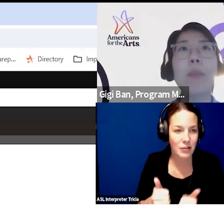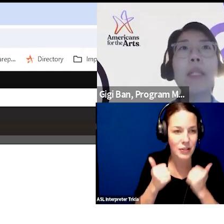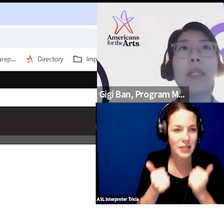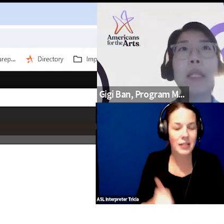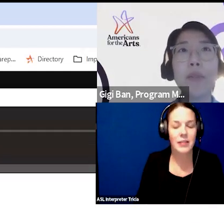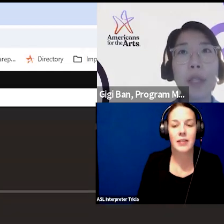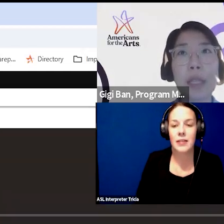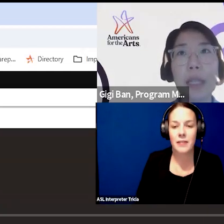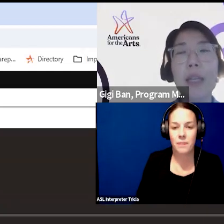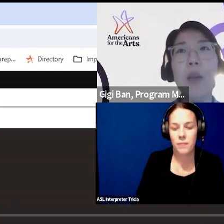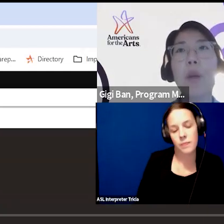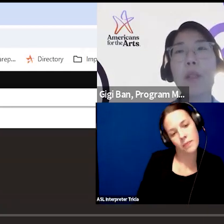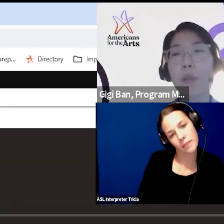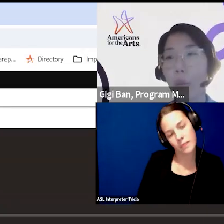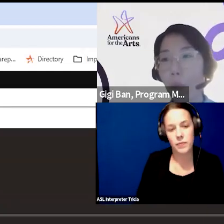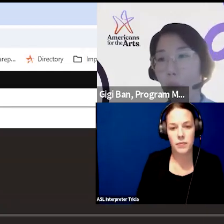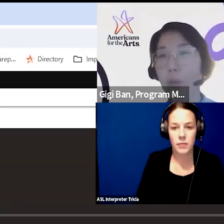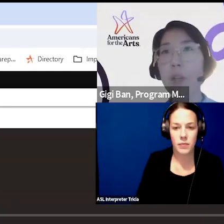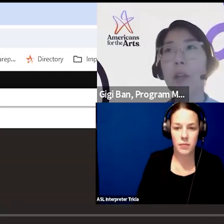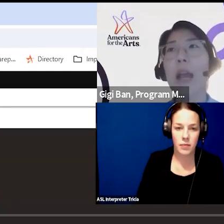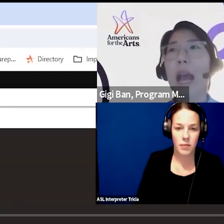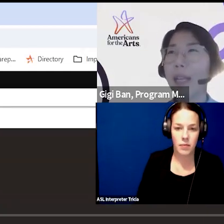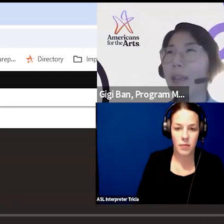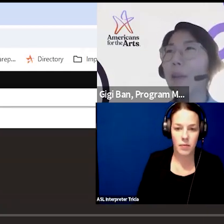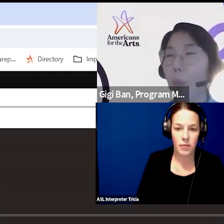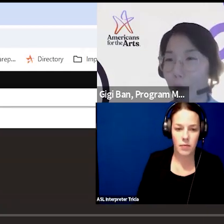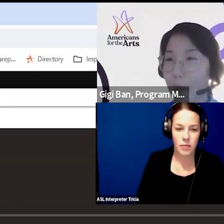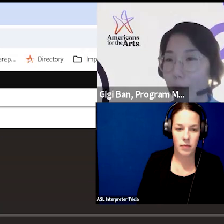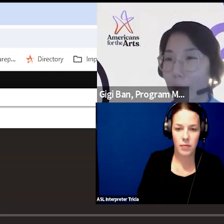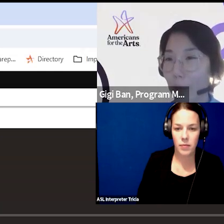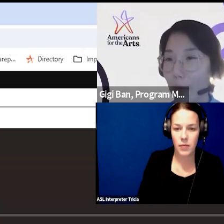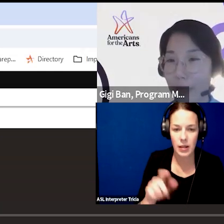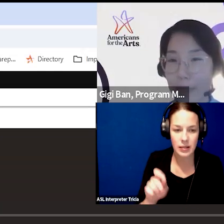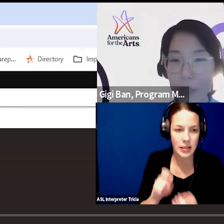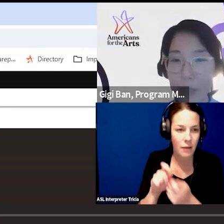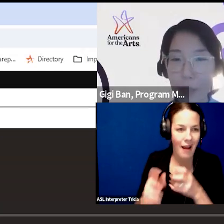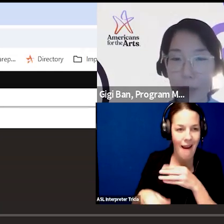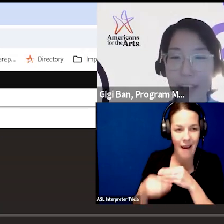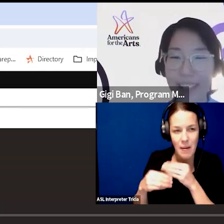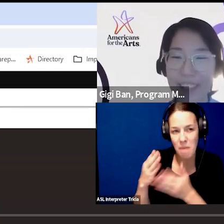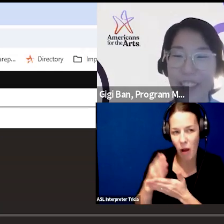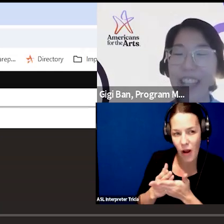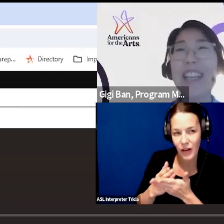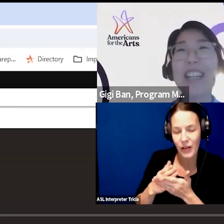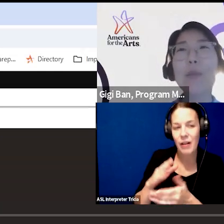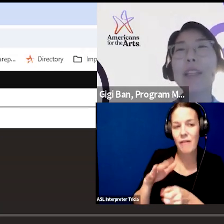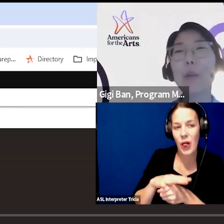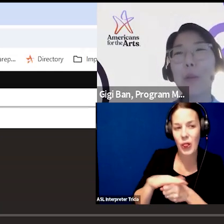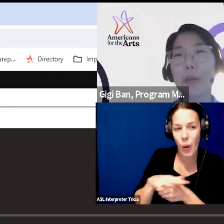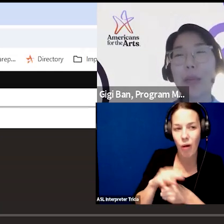Specifically, I wanted to go over adding part of the local arts agency, Wayfinder. It's really cool